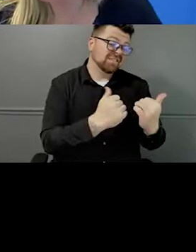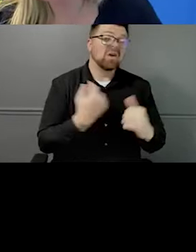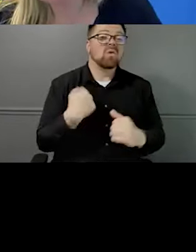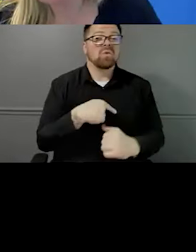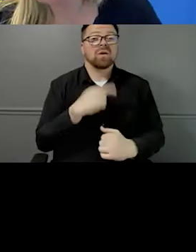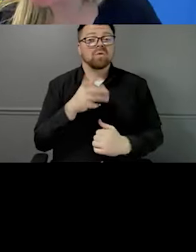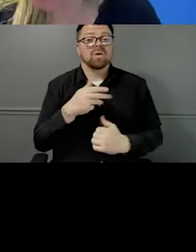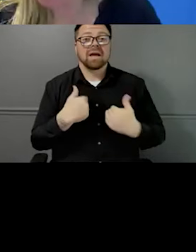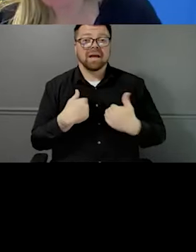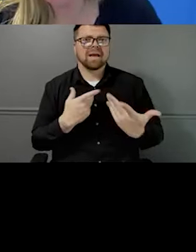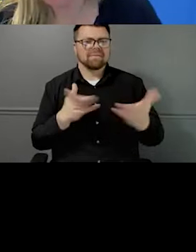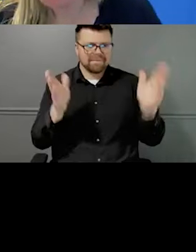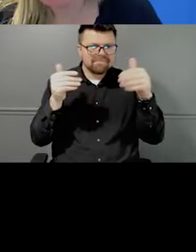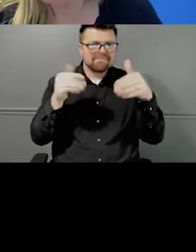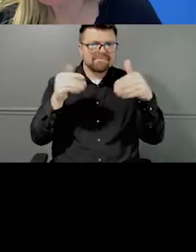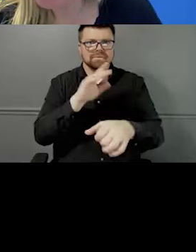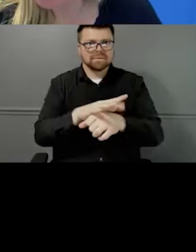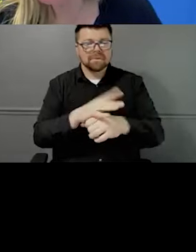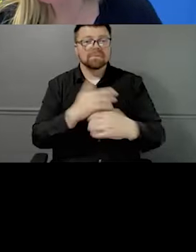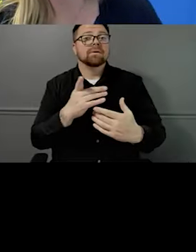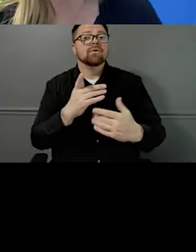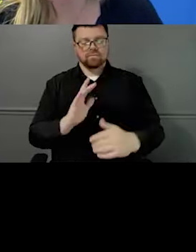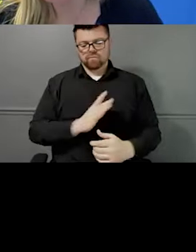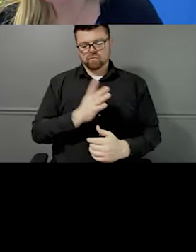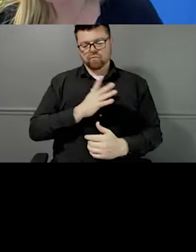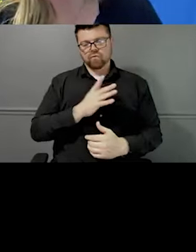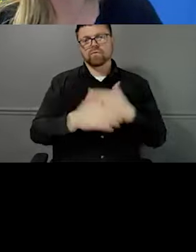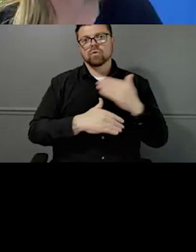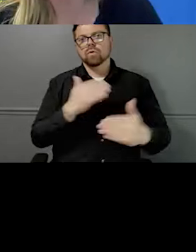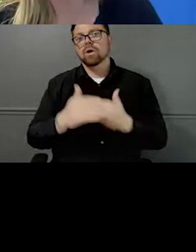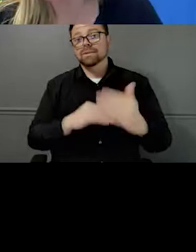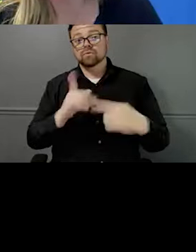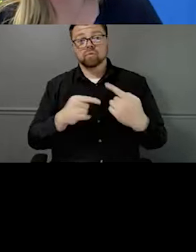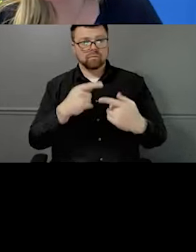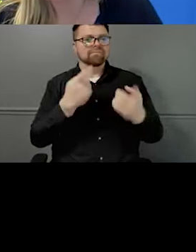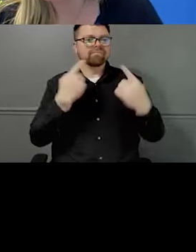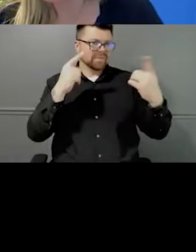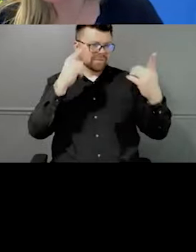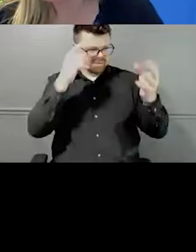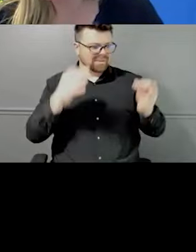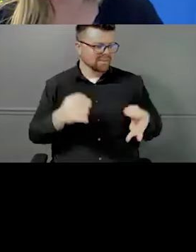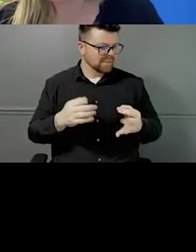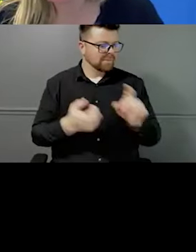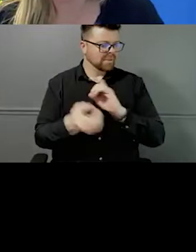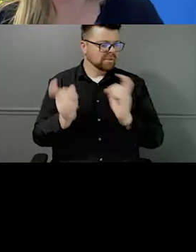the commitment to go through a formal process when we do make any of those major changes to ensure that